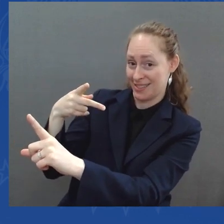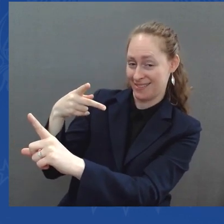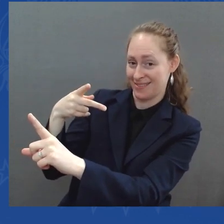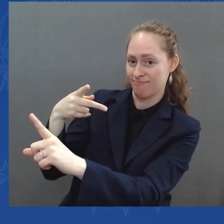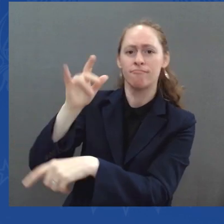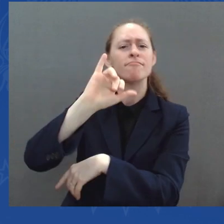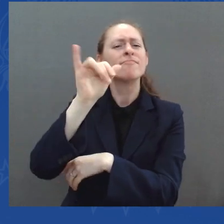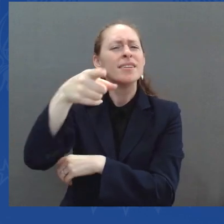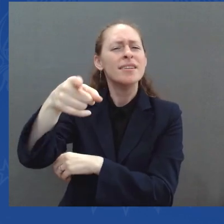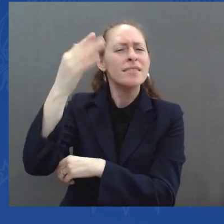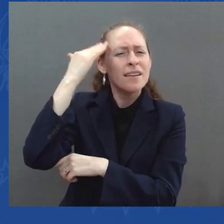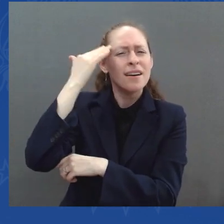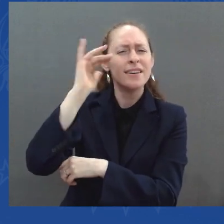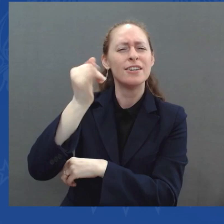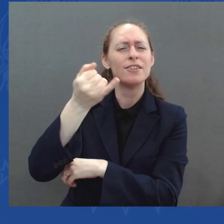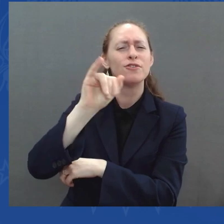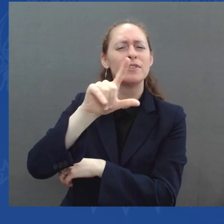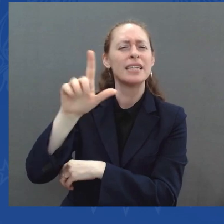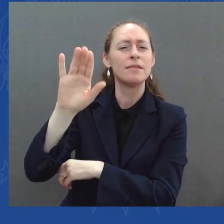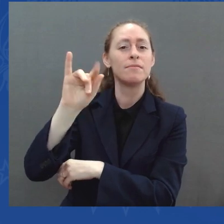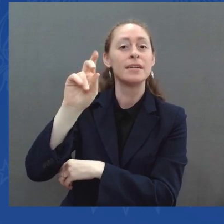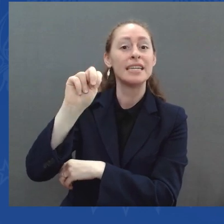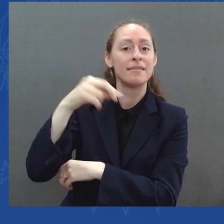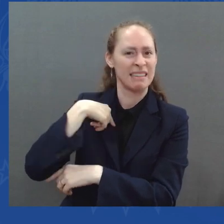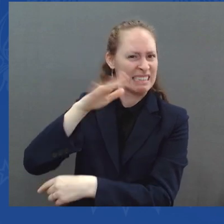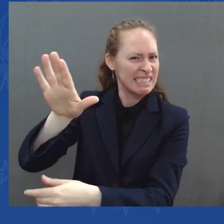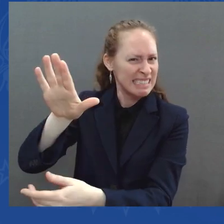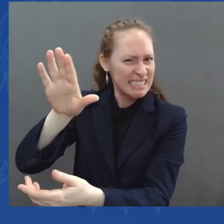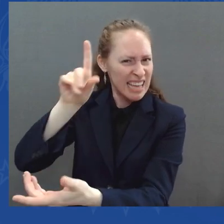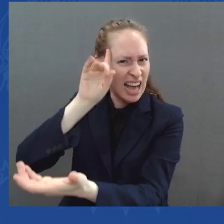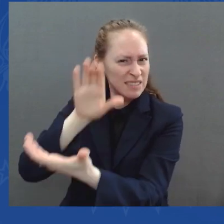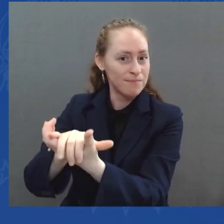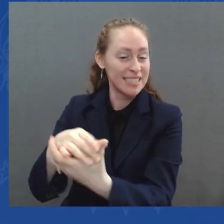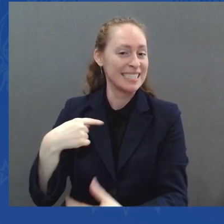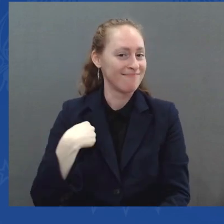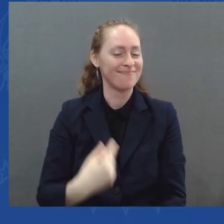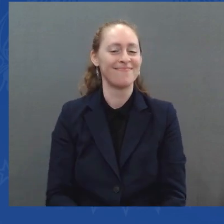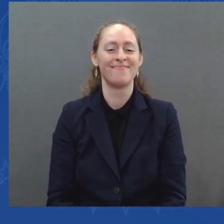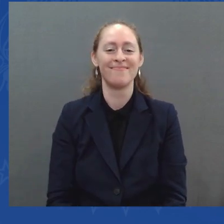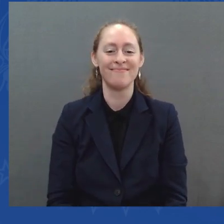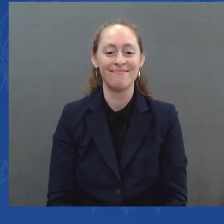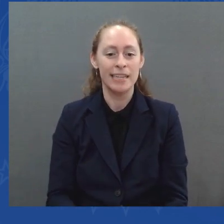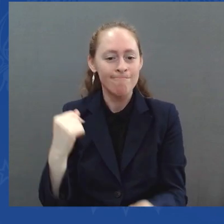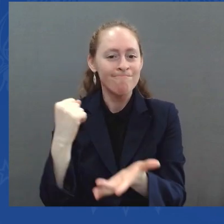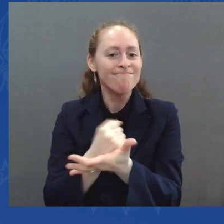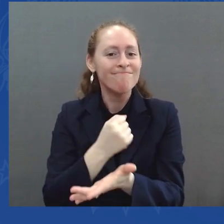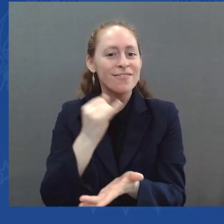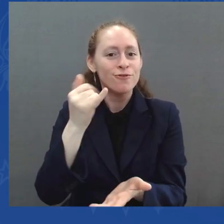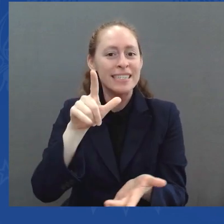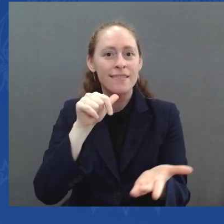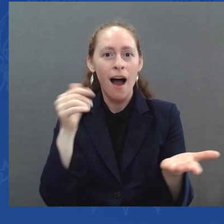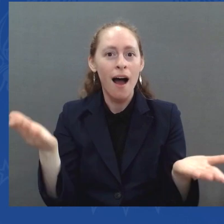she's working, she's teaching, and so I just want you to know that's why she's not here. Good afternoon, everyone.